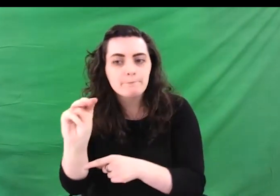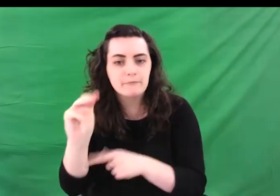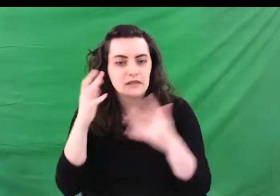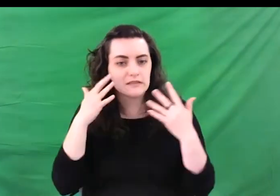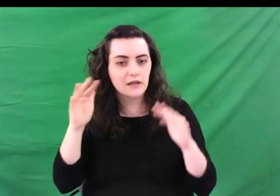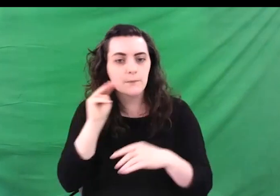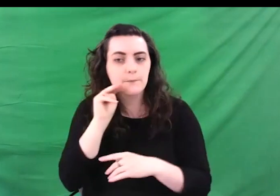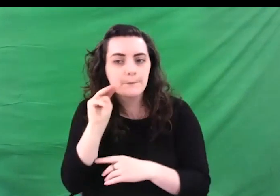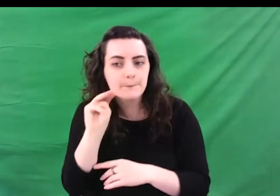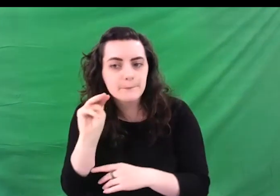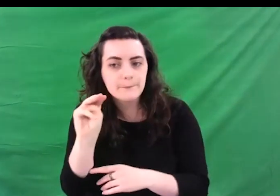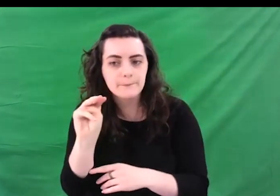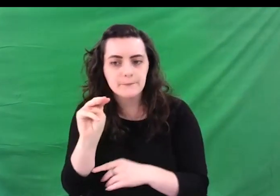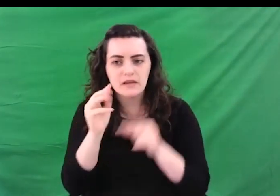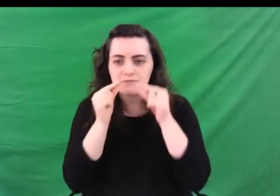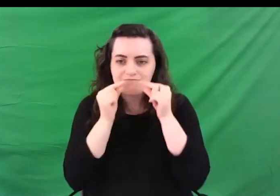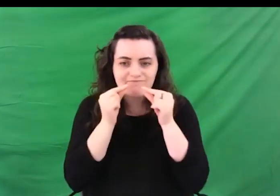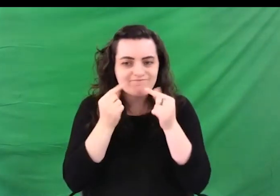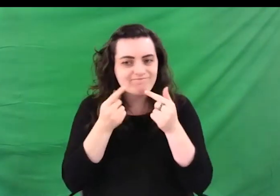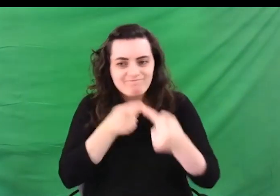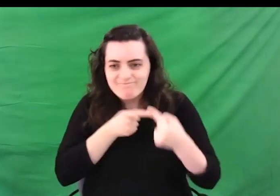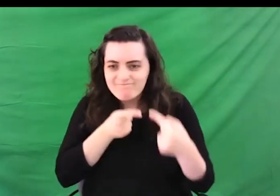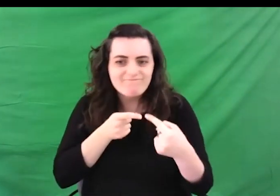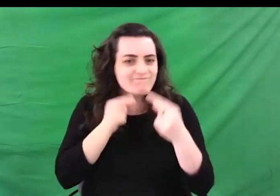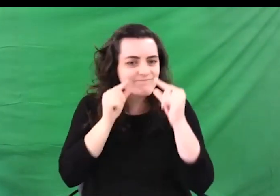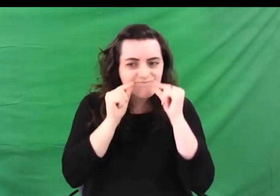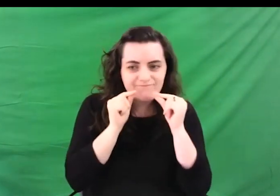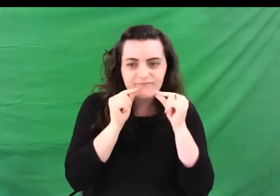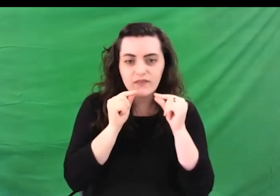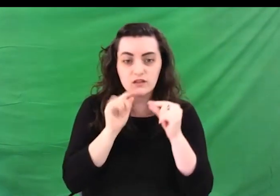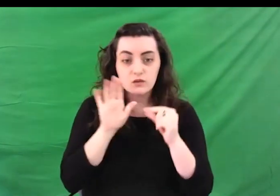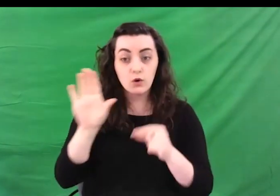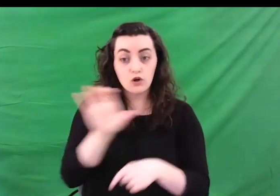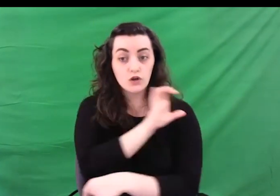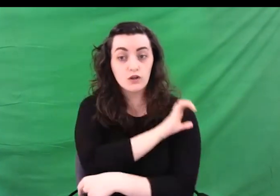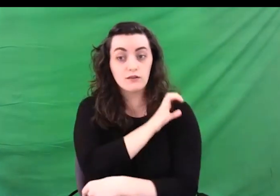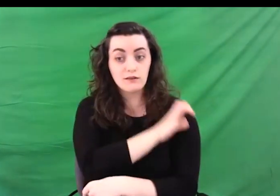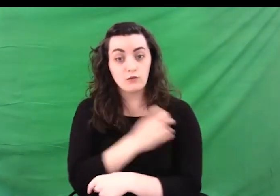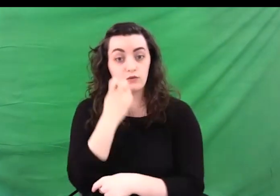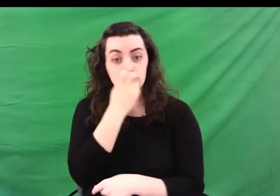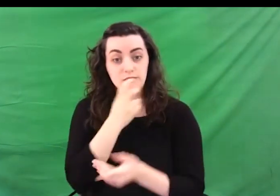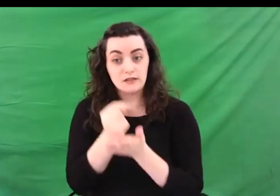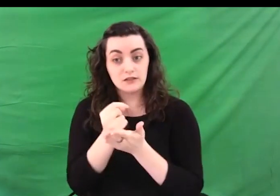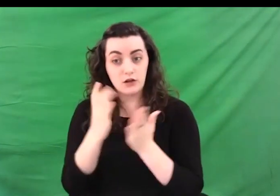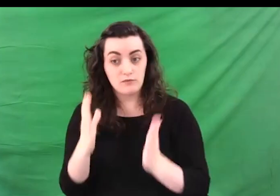in the initial position. So her clinical speech therapist said, let's everybody